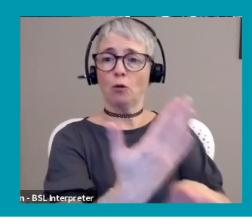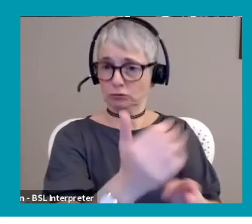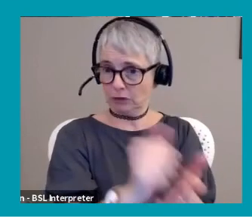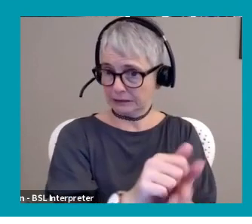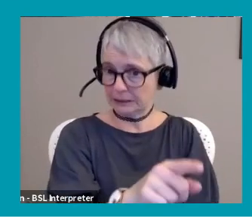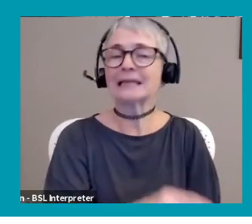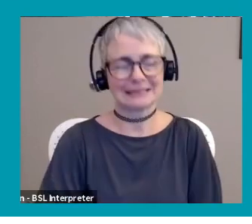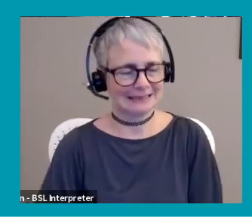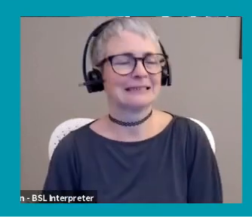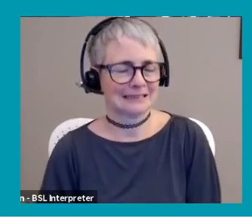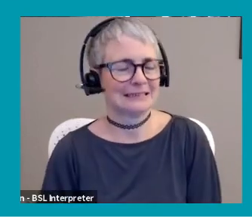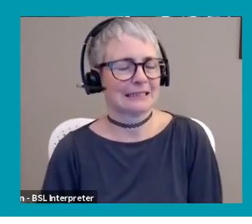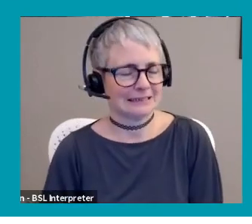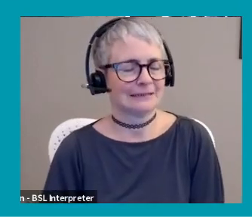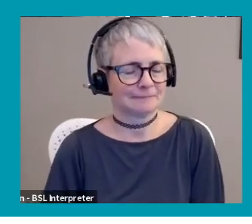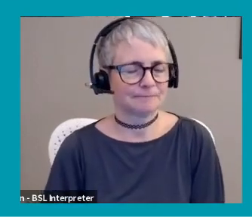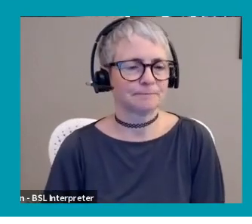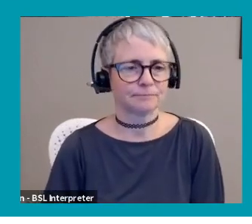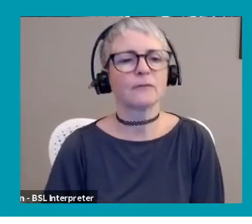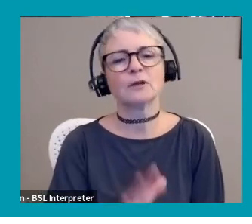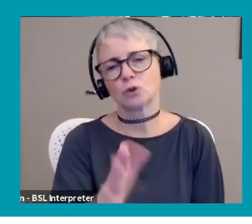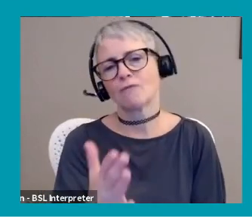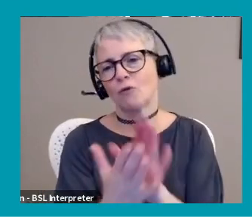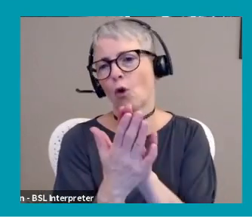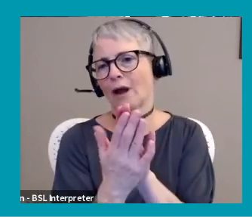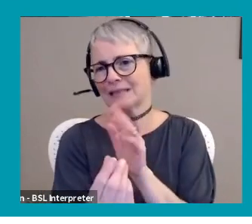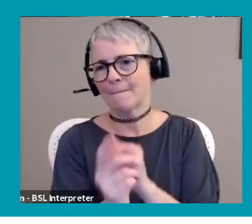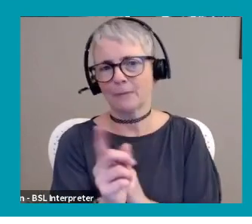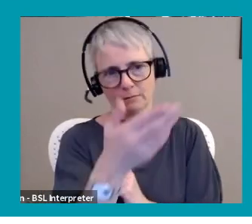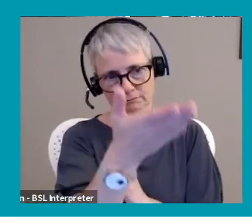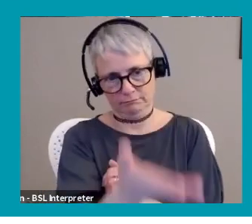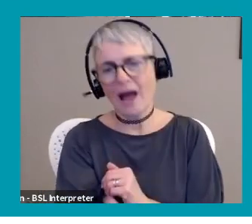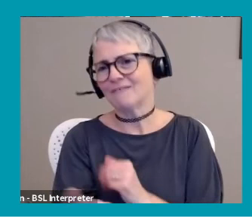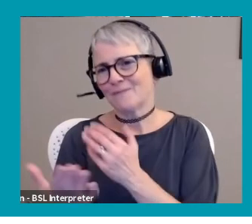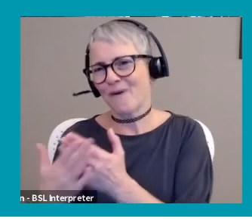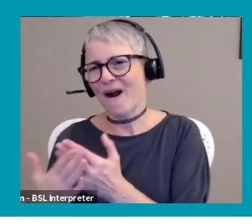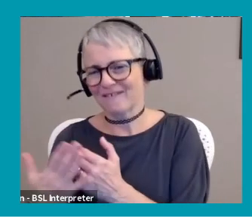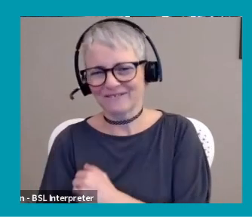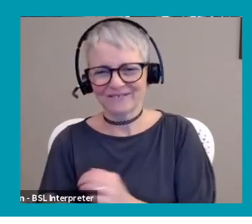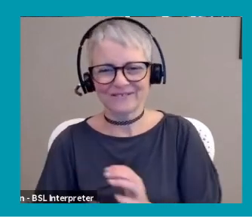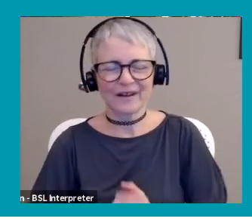Yes ROSA: So here's just some examples and there are lots more Shaw Trust, Scope,